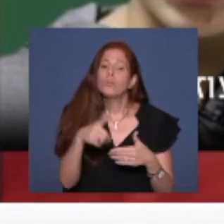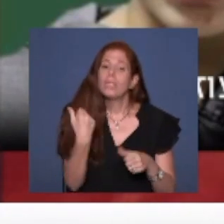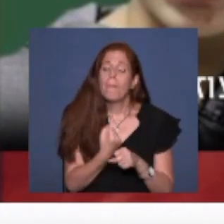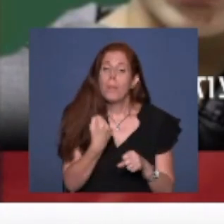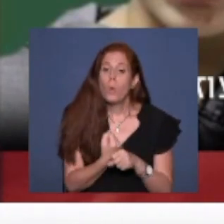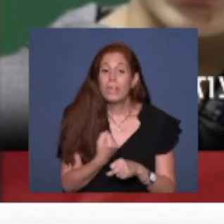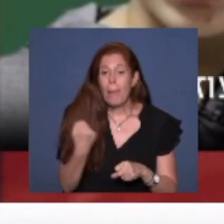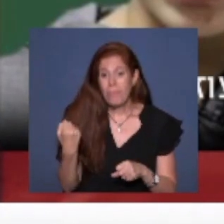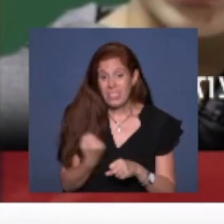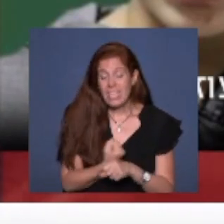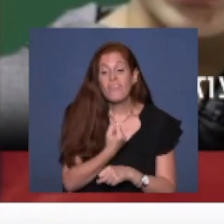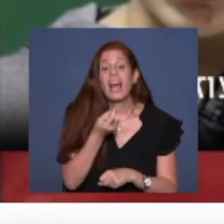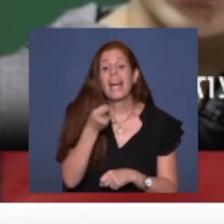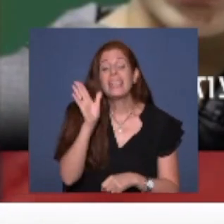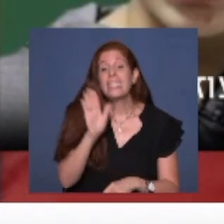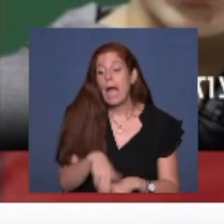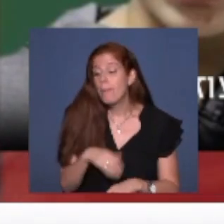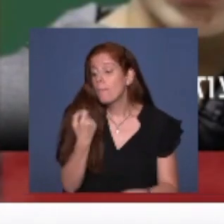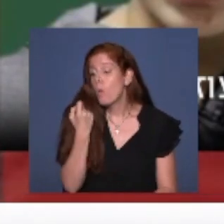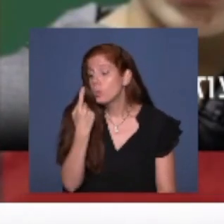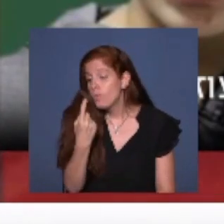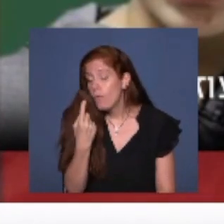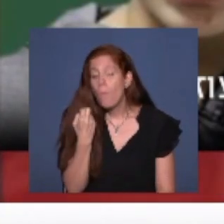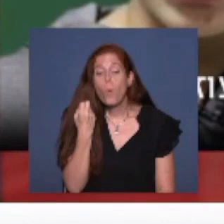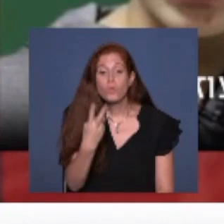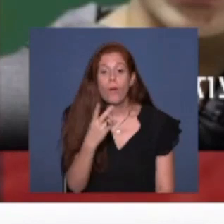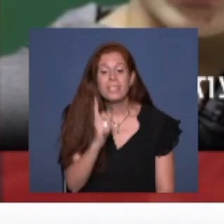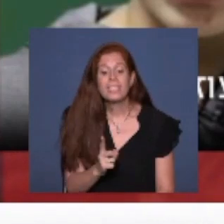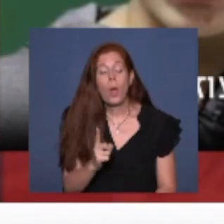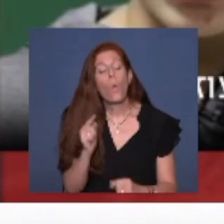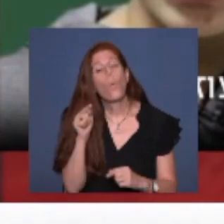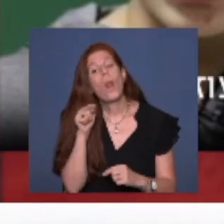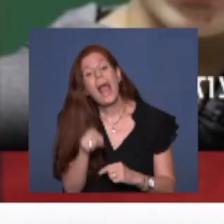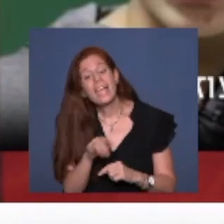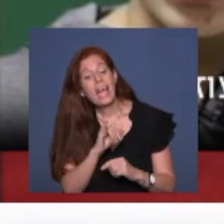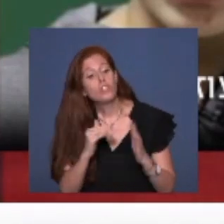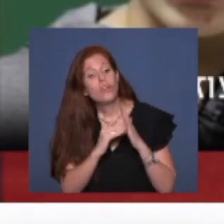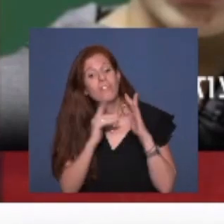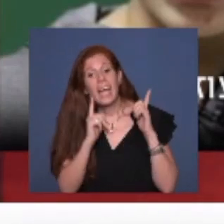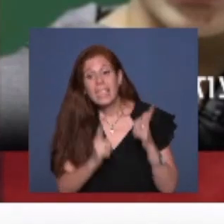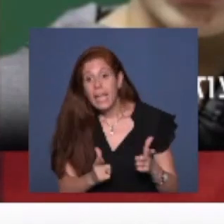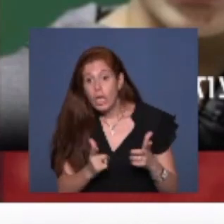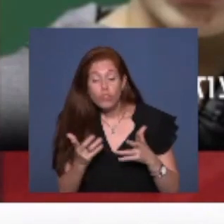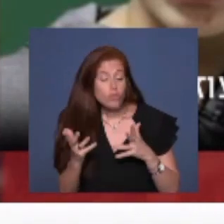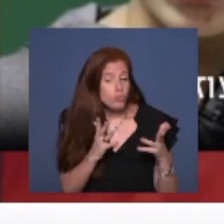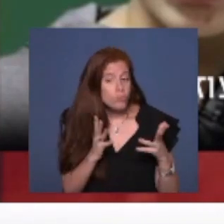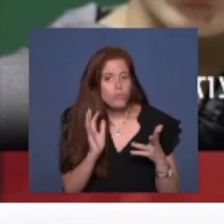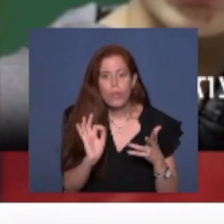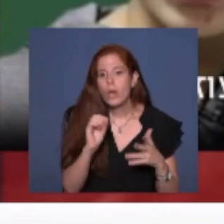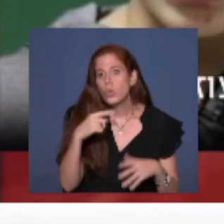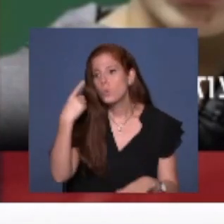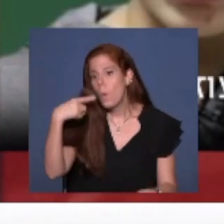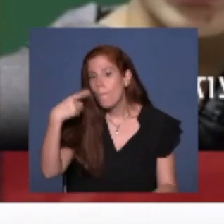they will have to agree to a ceasefire for a day, or two, or three, it won't significantly impede